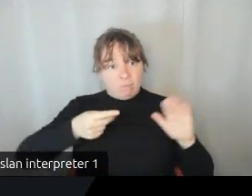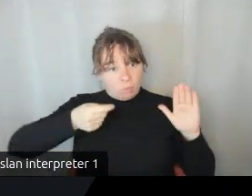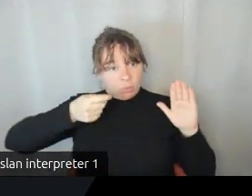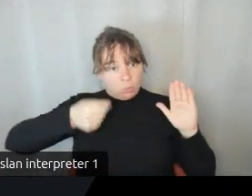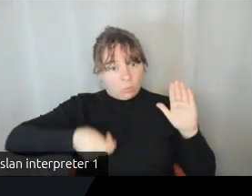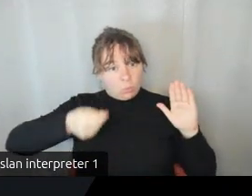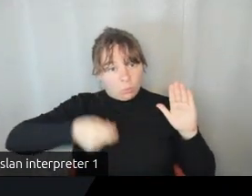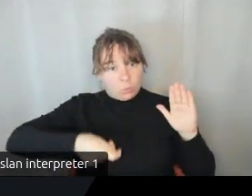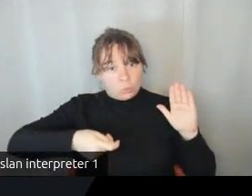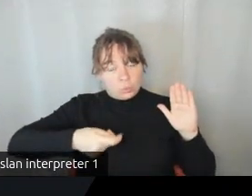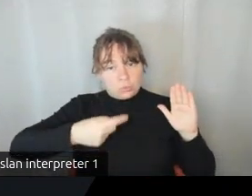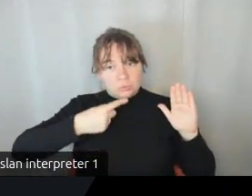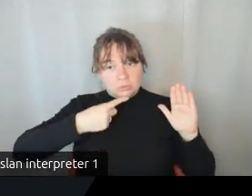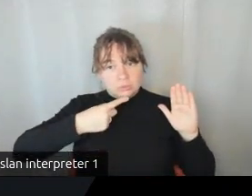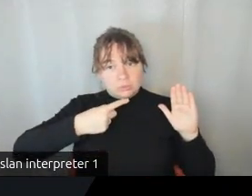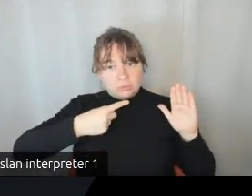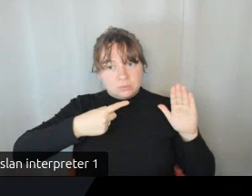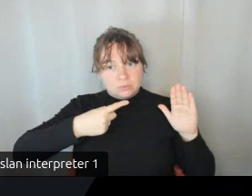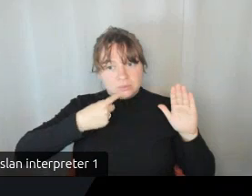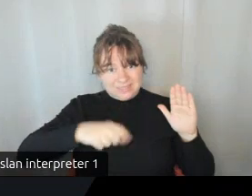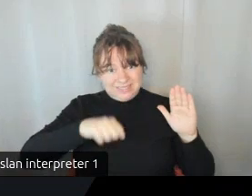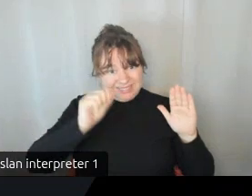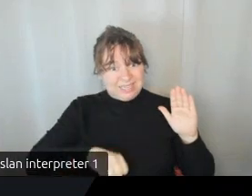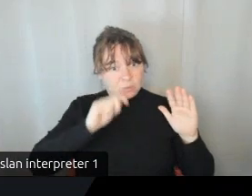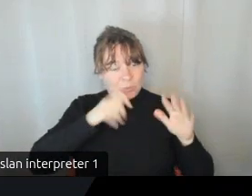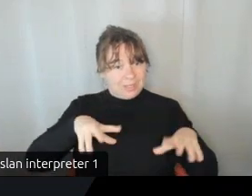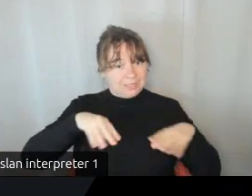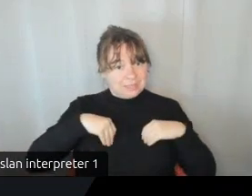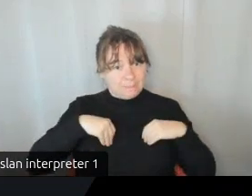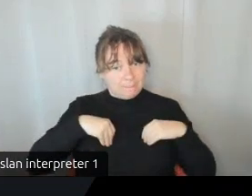courthouse before they launched the application to vary, provide their ID and request copies of the